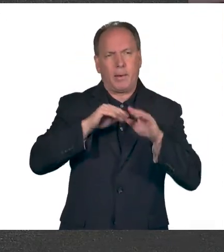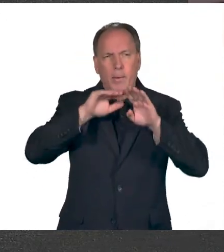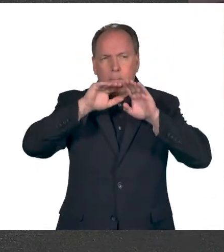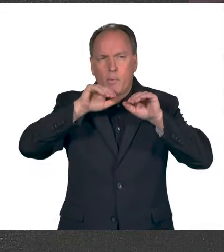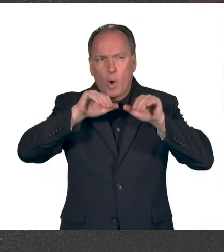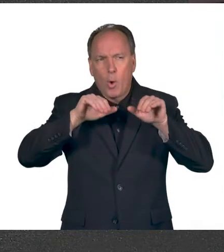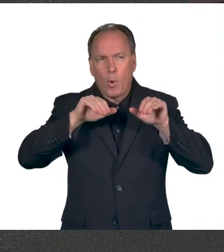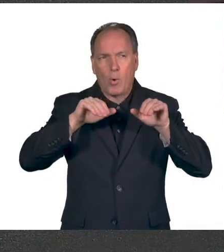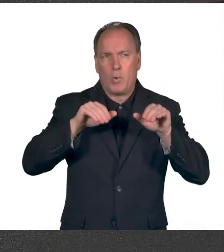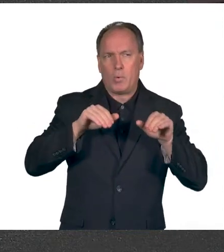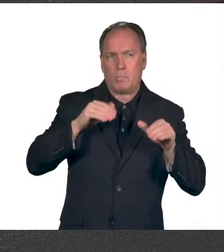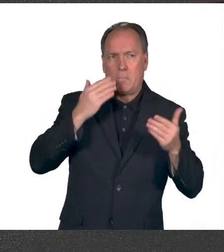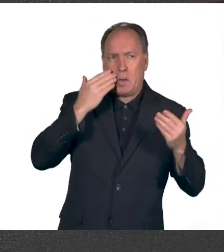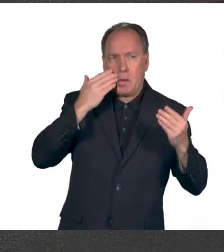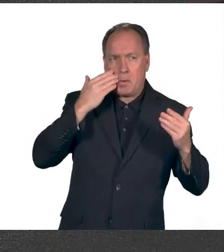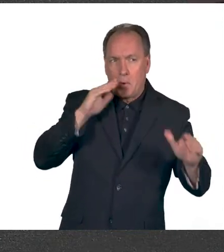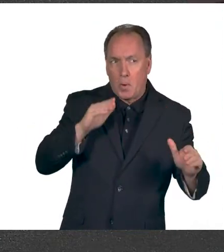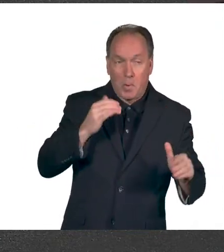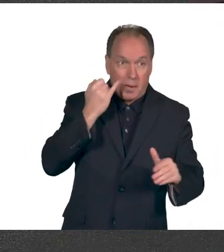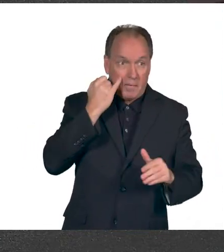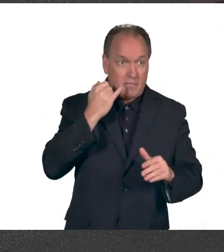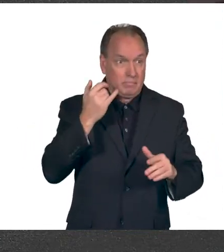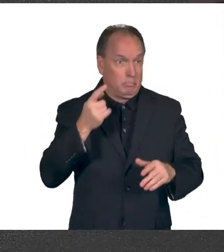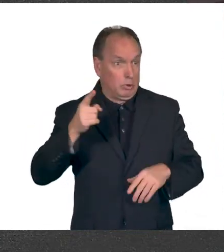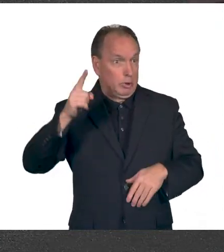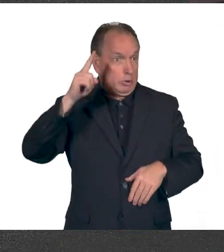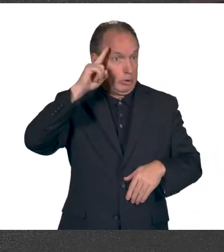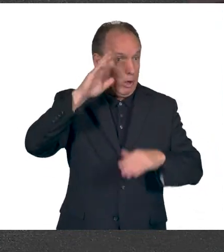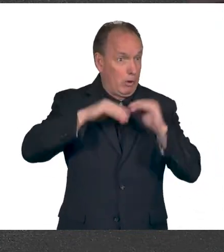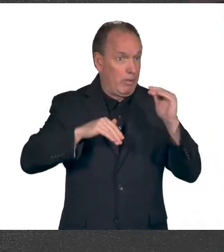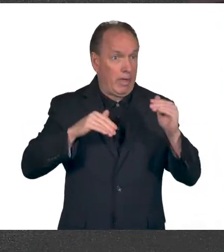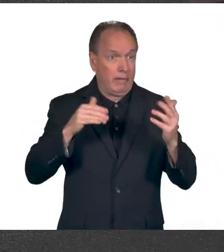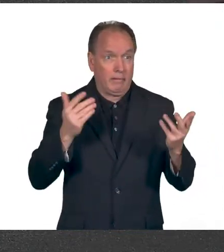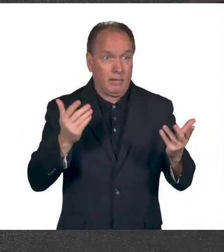but I don't know if he's going to be taller than gopher.